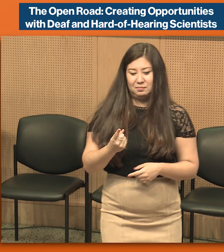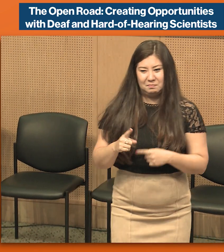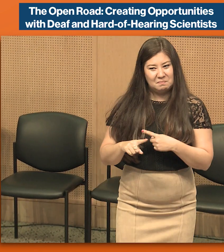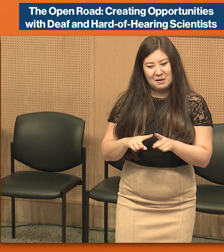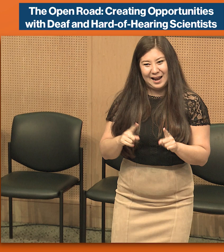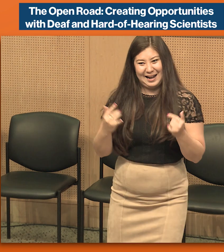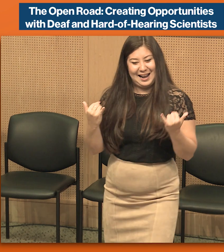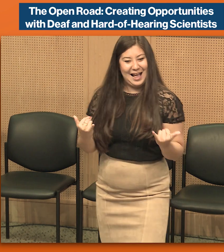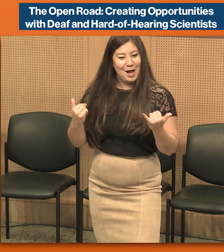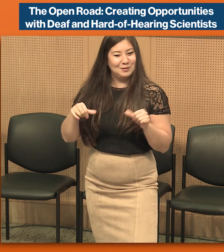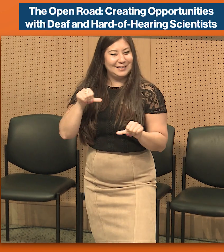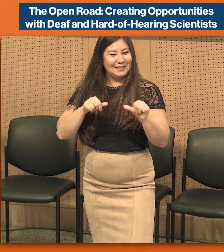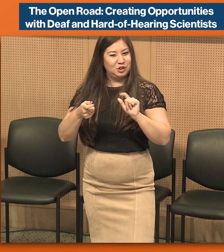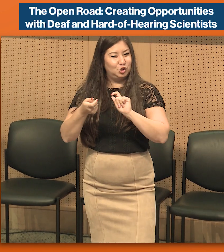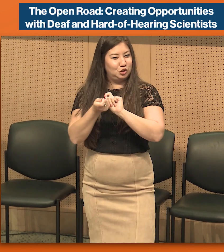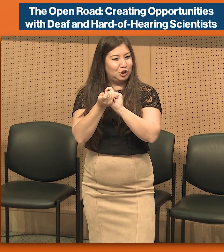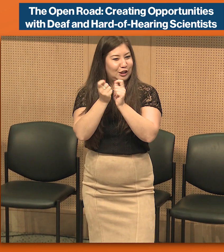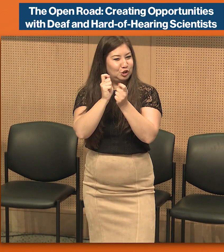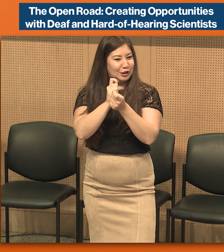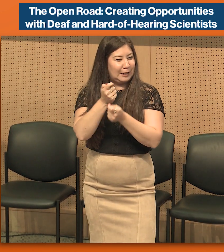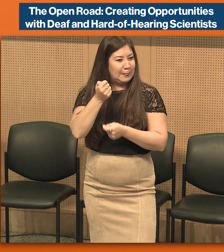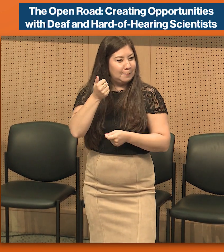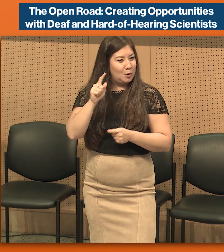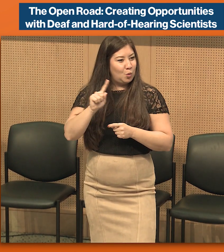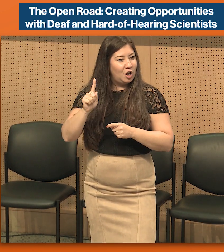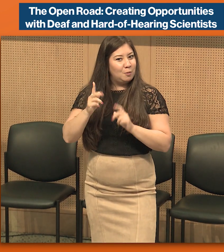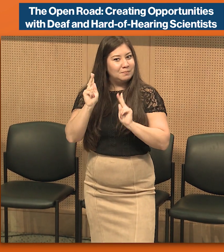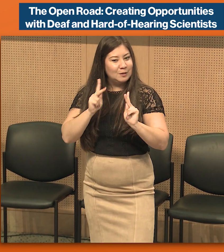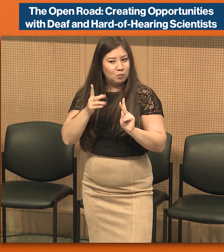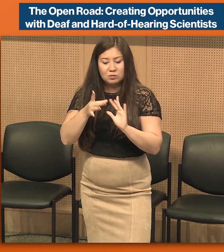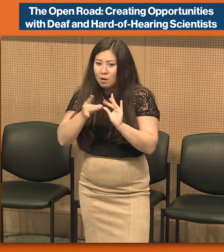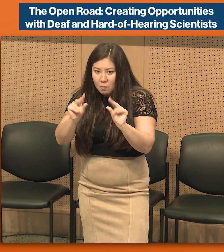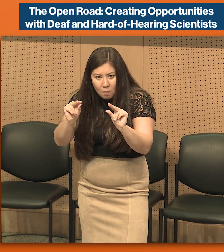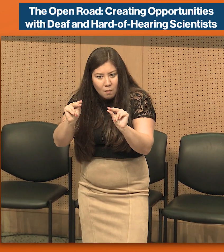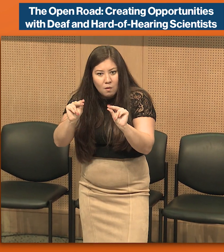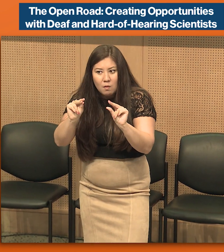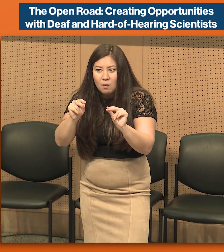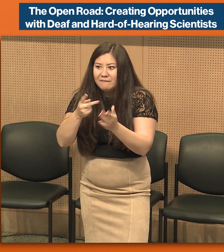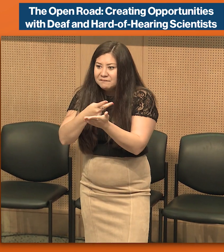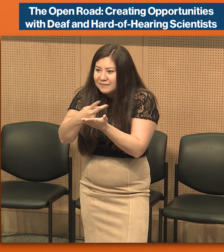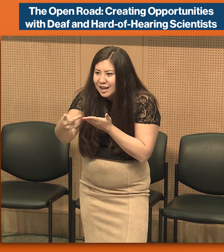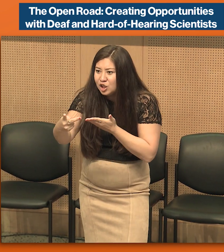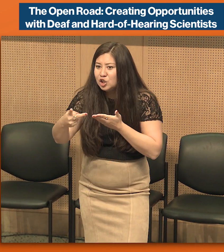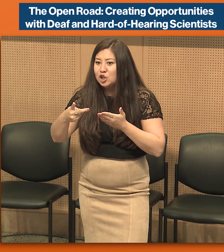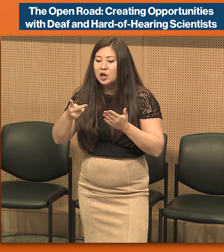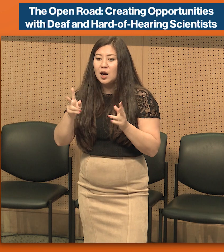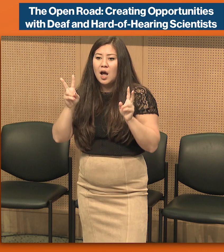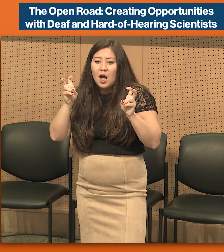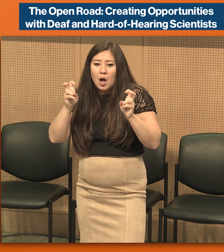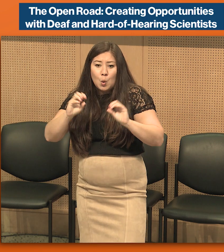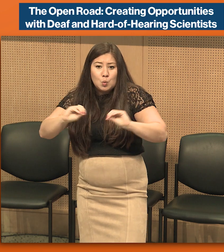sometimes we think if one fails, we're just going to stop, but really, what we're doing is